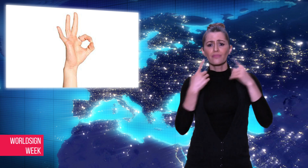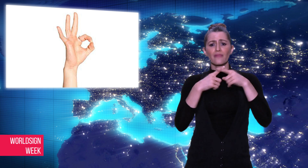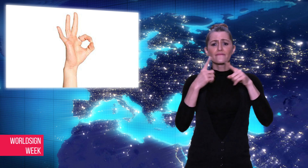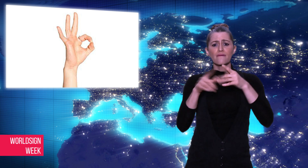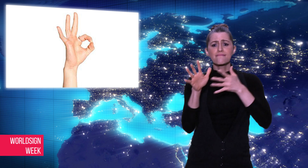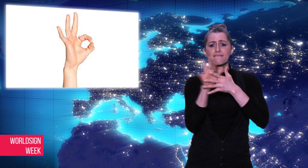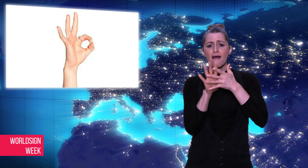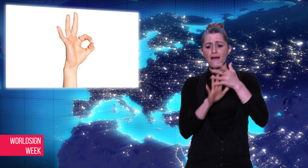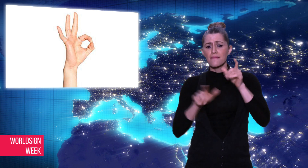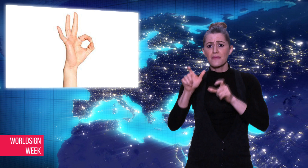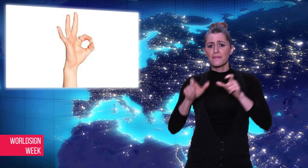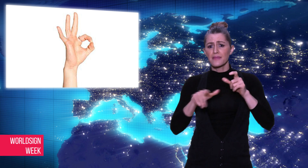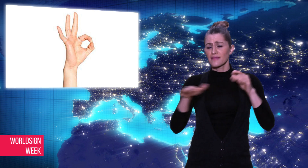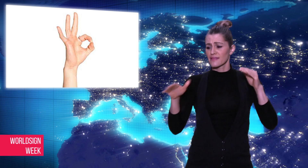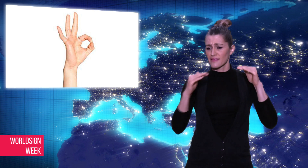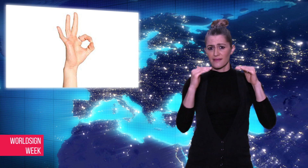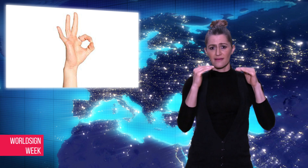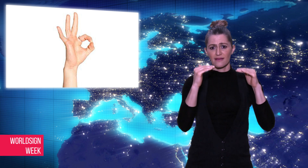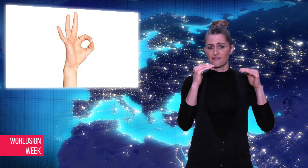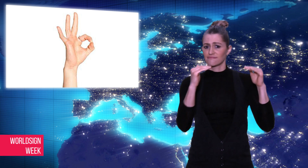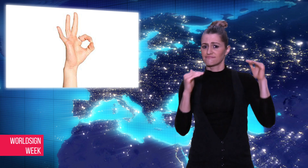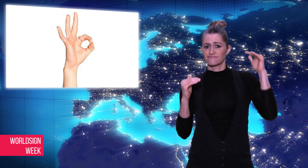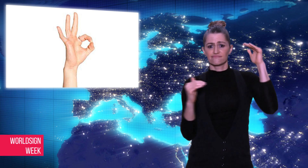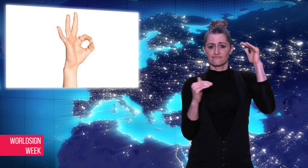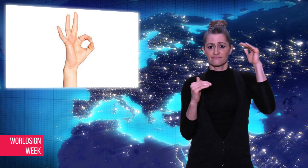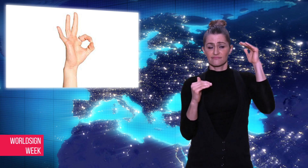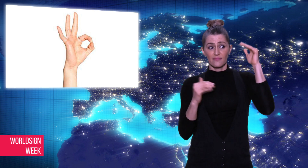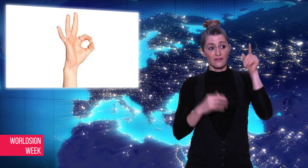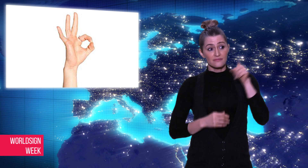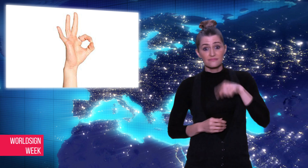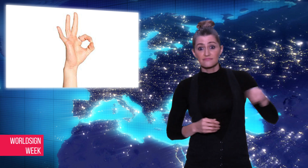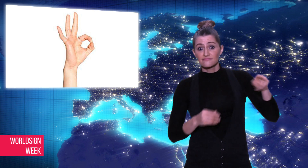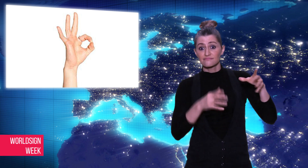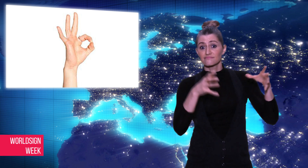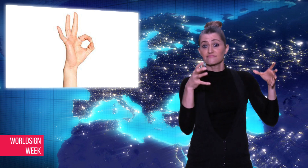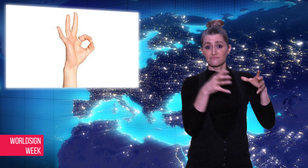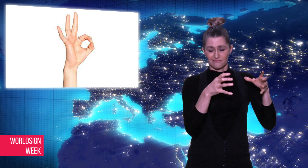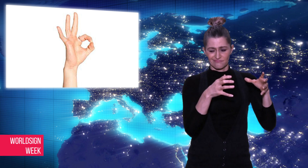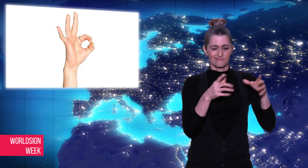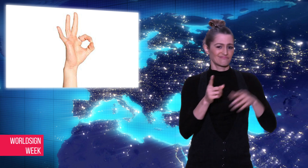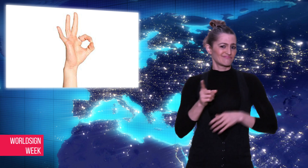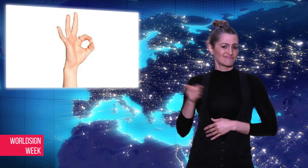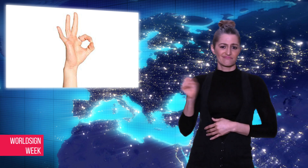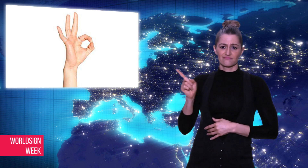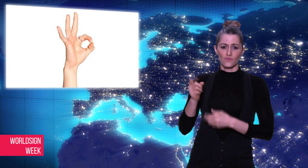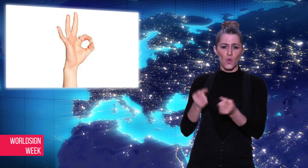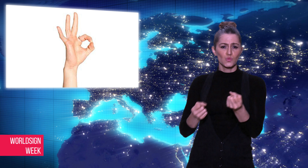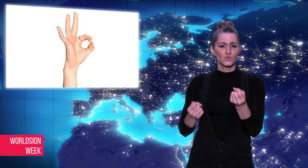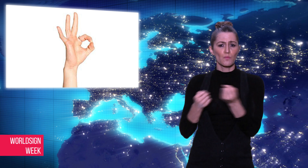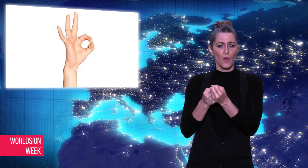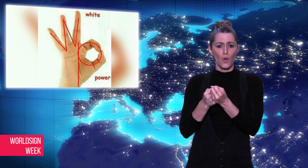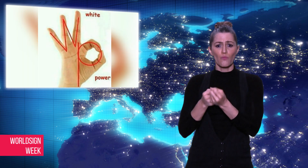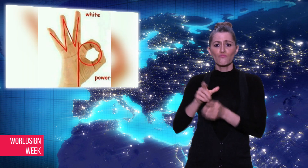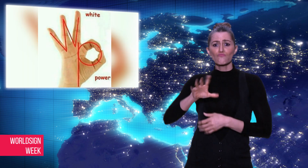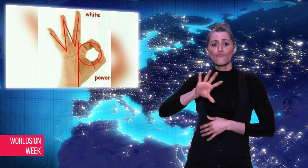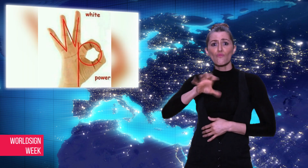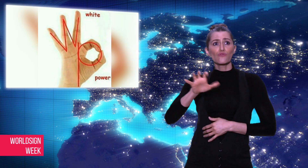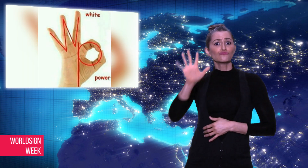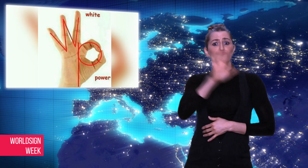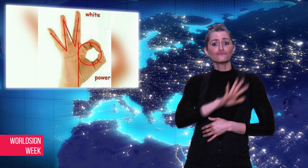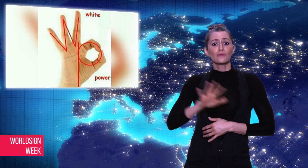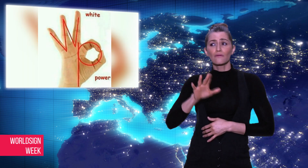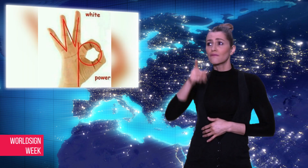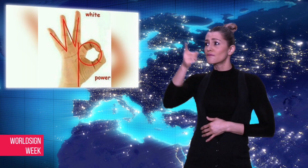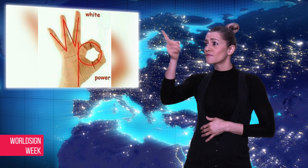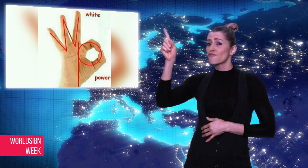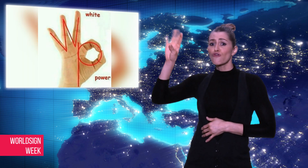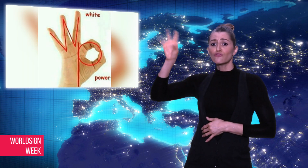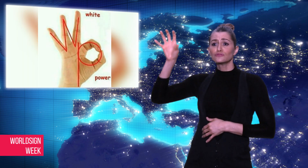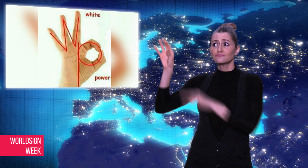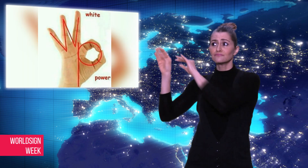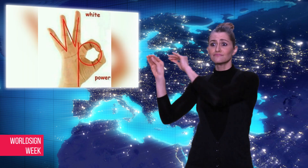white people are superior to non-white people, and